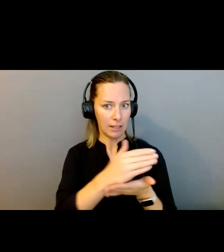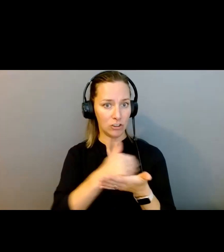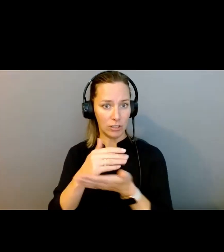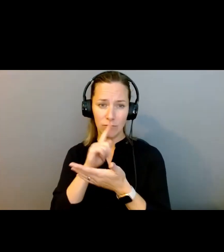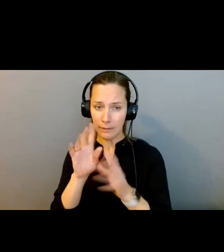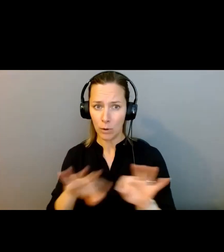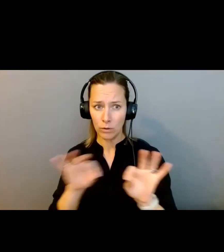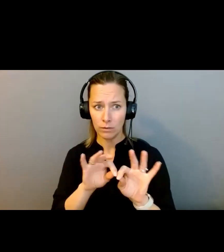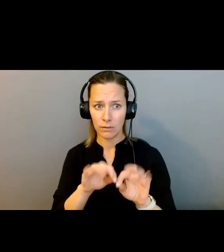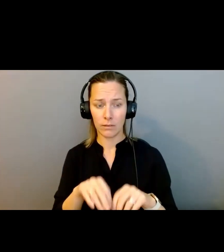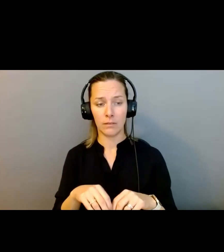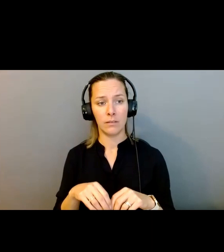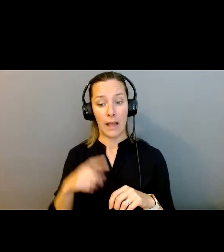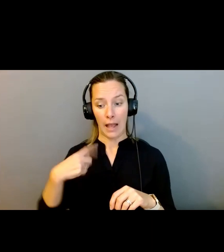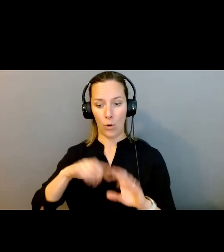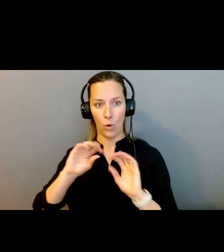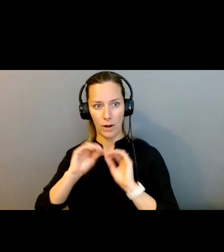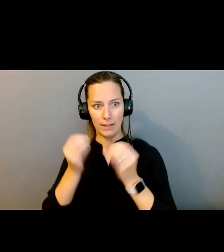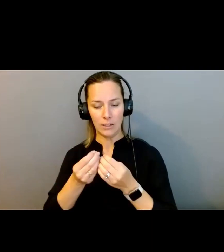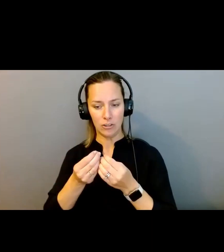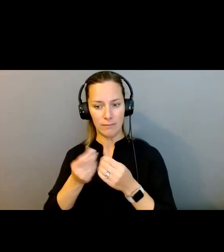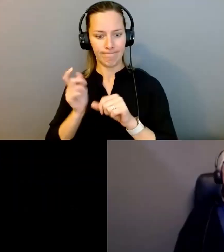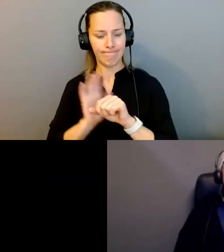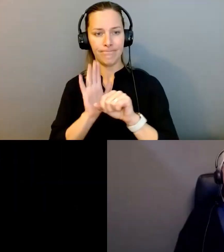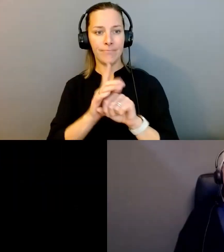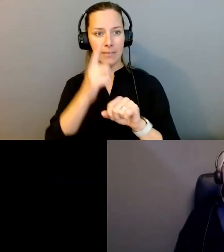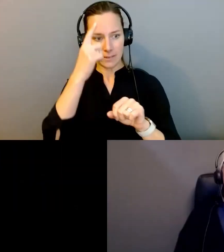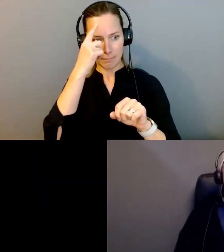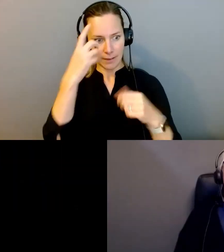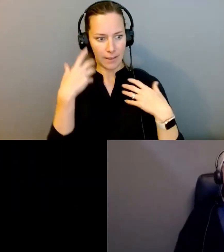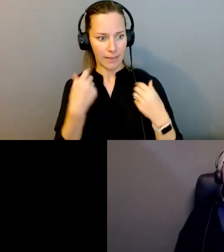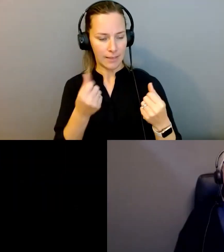our organization pressed the Center for Addiction and Mental Health for years to collect demographic